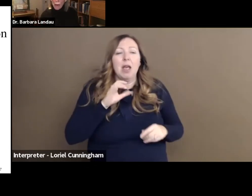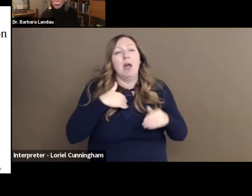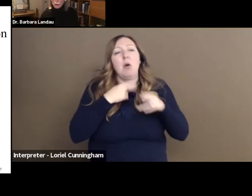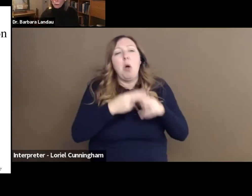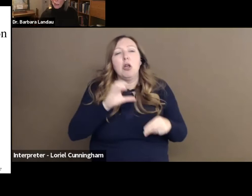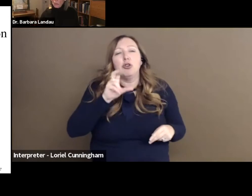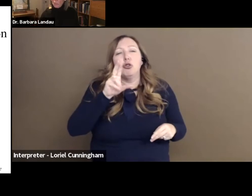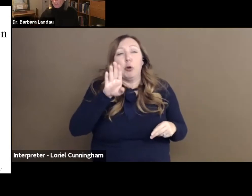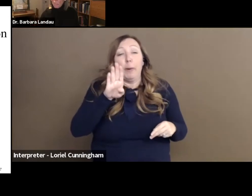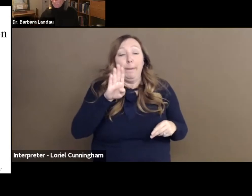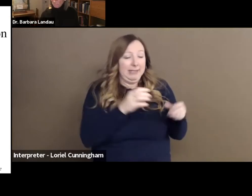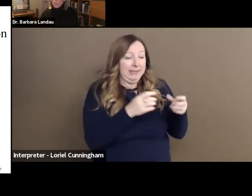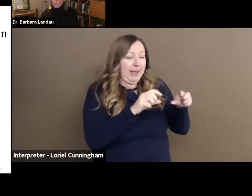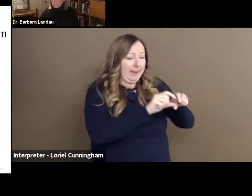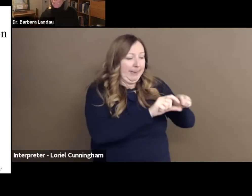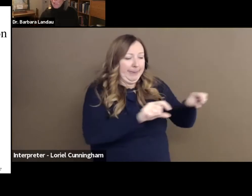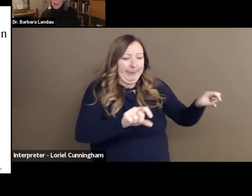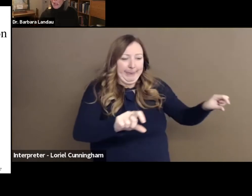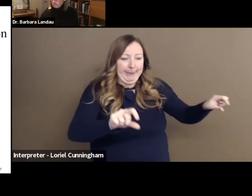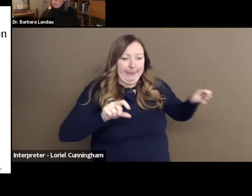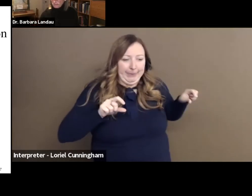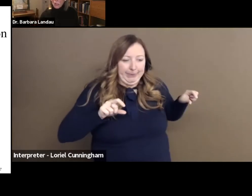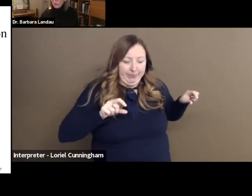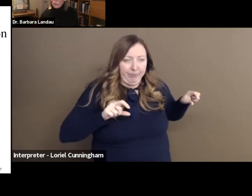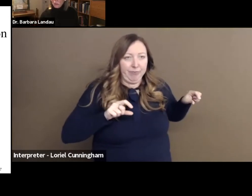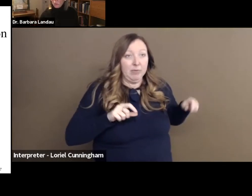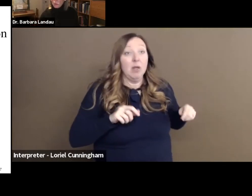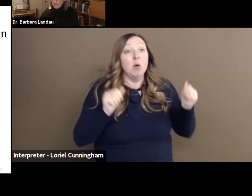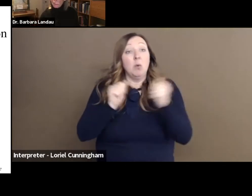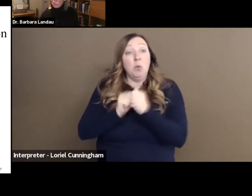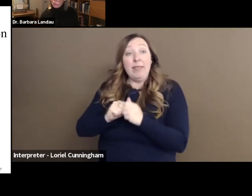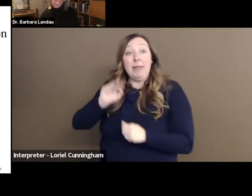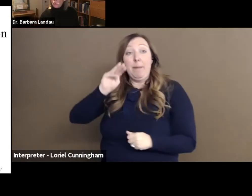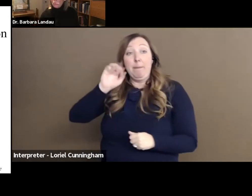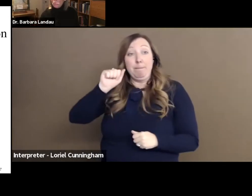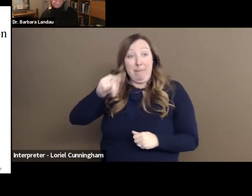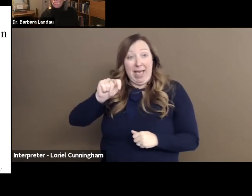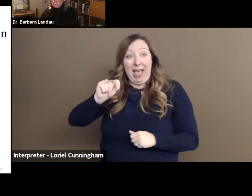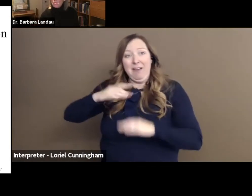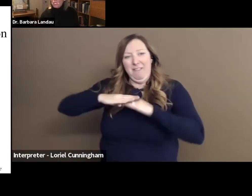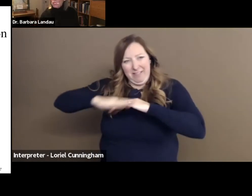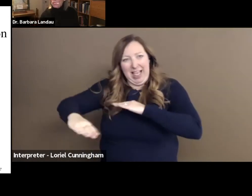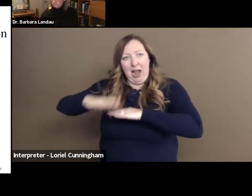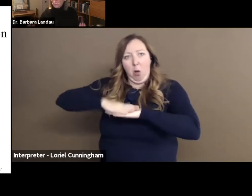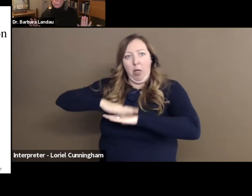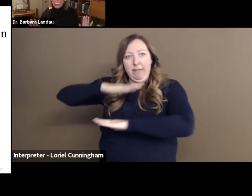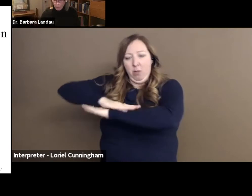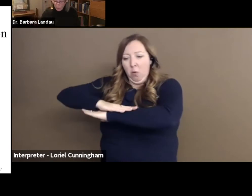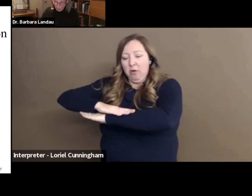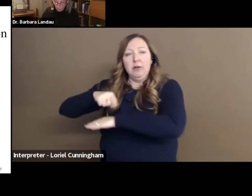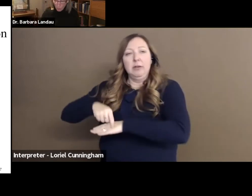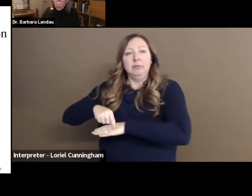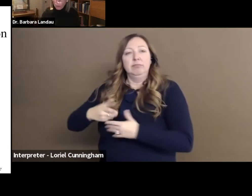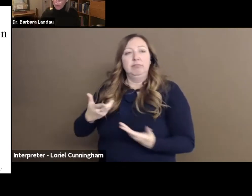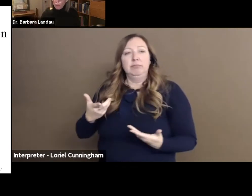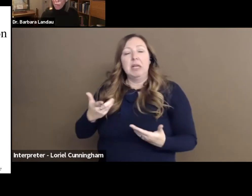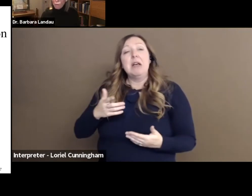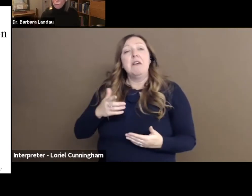search pattern with a mat with a solid thing on the floor they absolutely don't these are